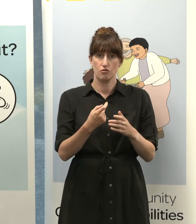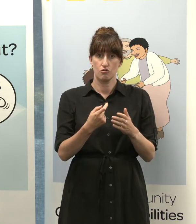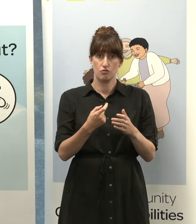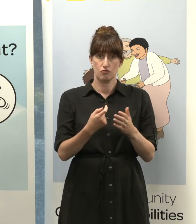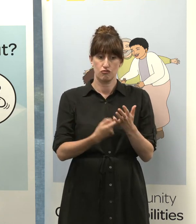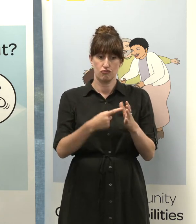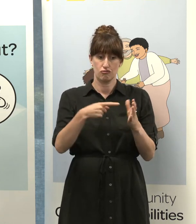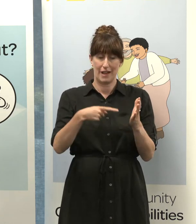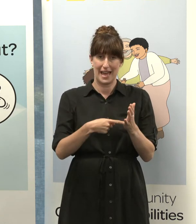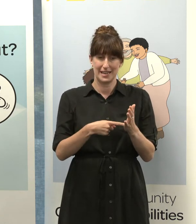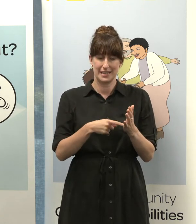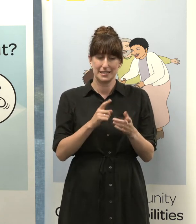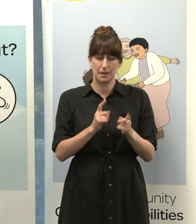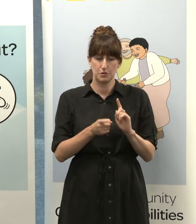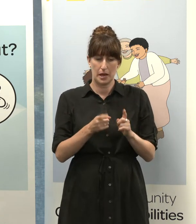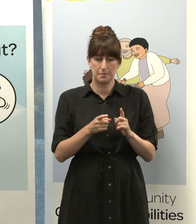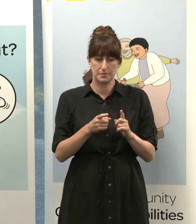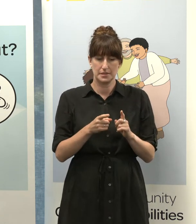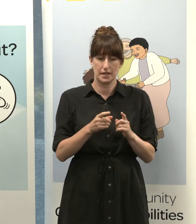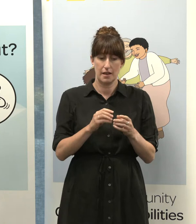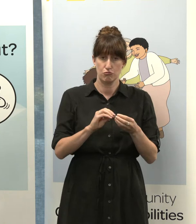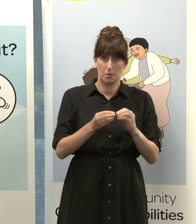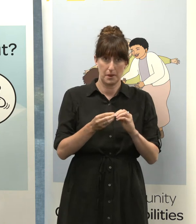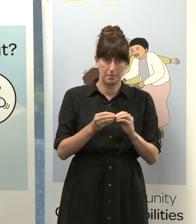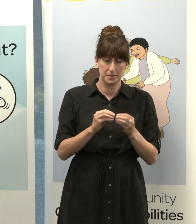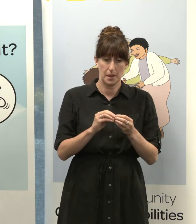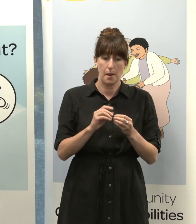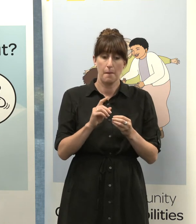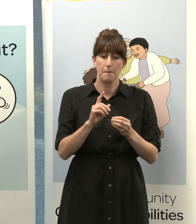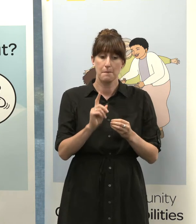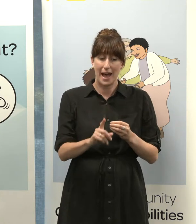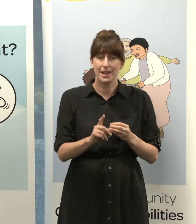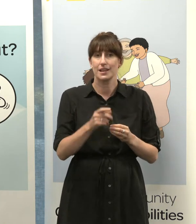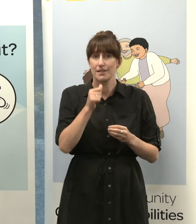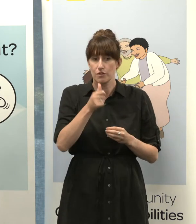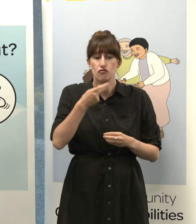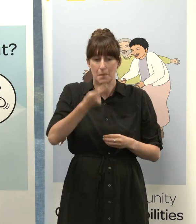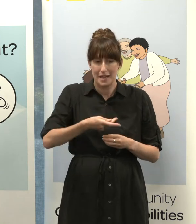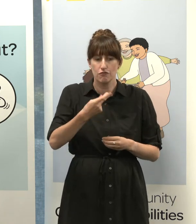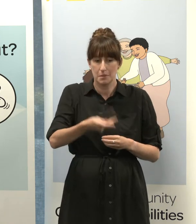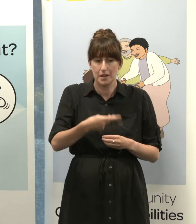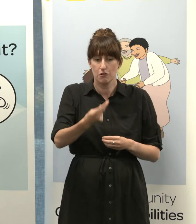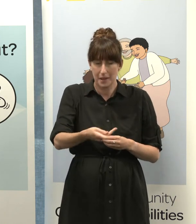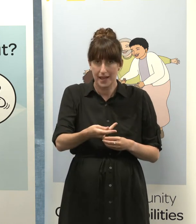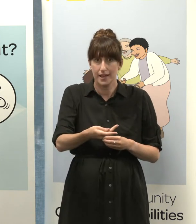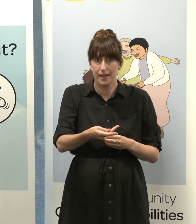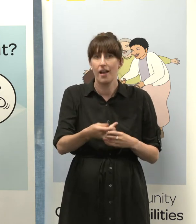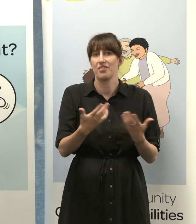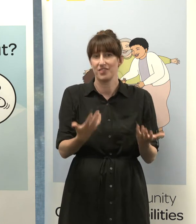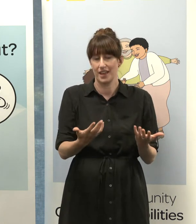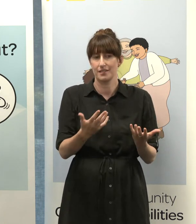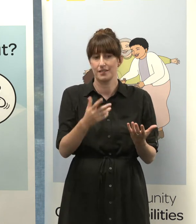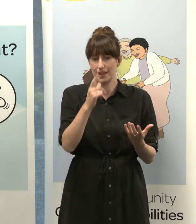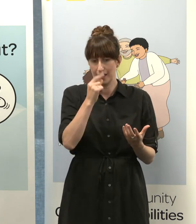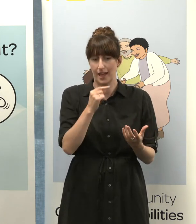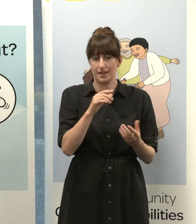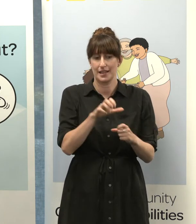One of the ways to get around the lower sensitivity of rapid